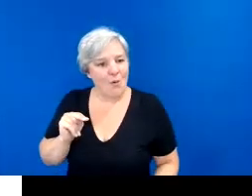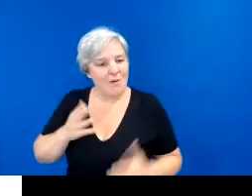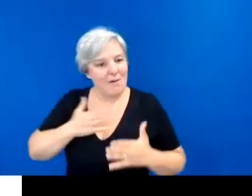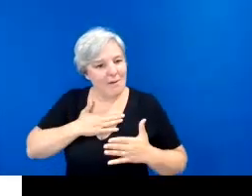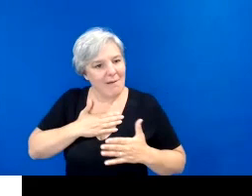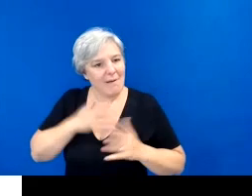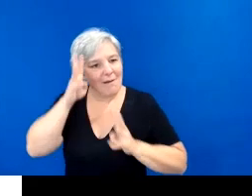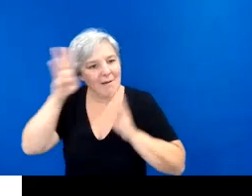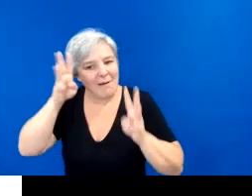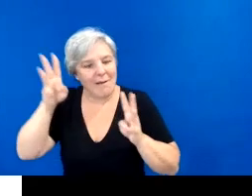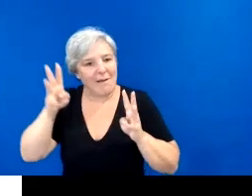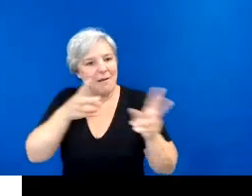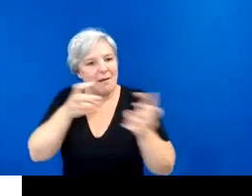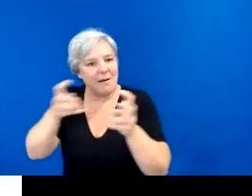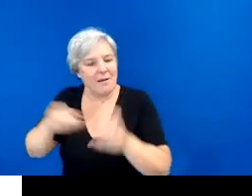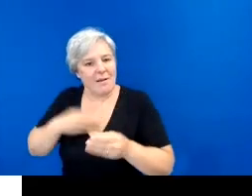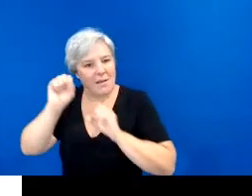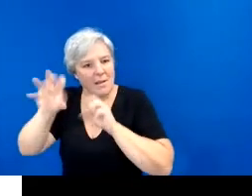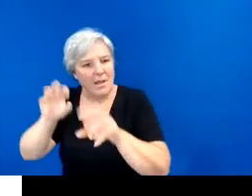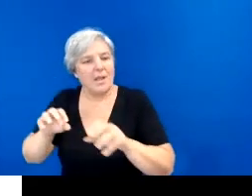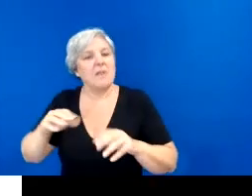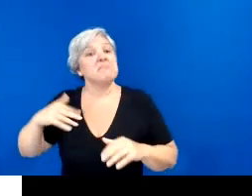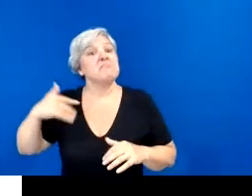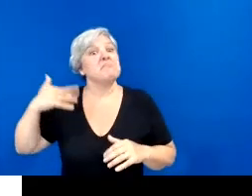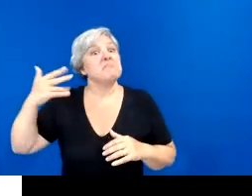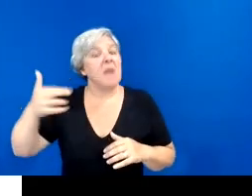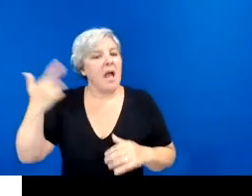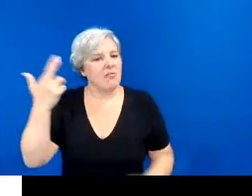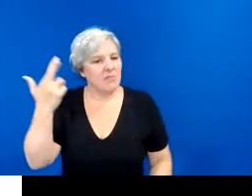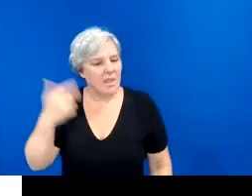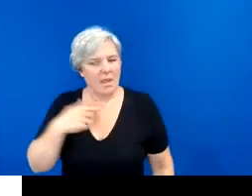And then after some time, I realized that I was using